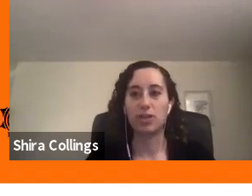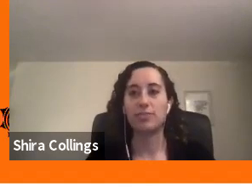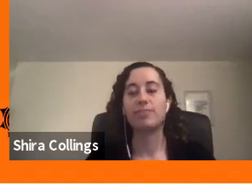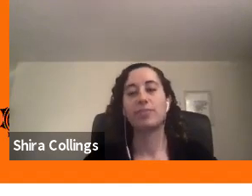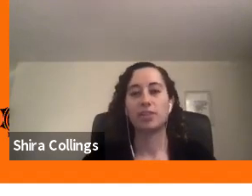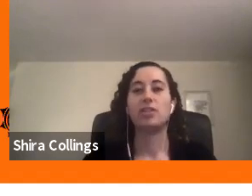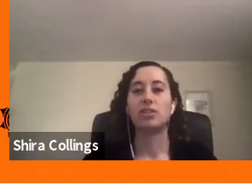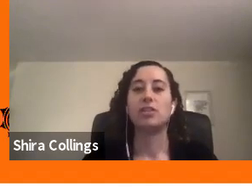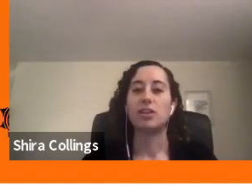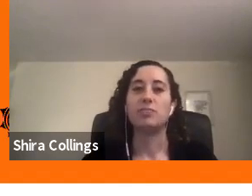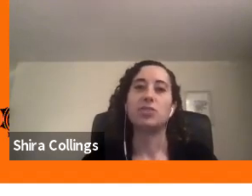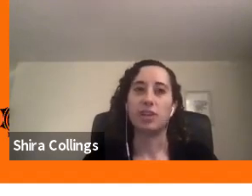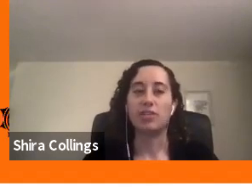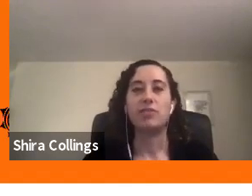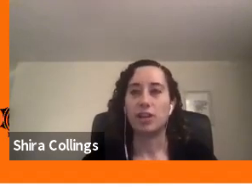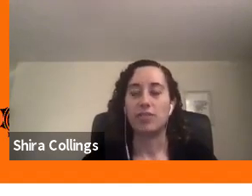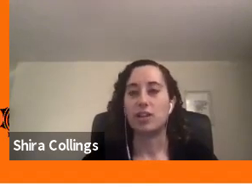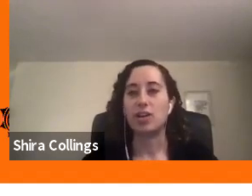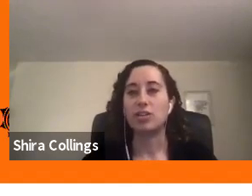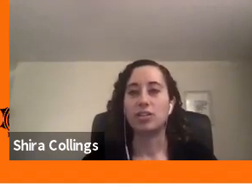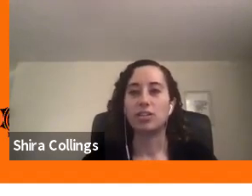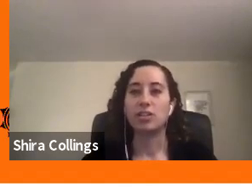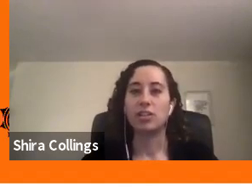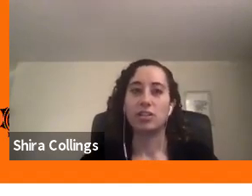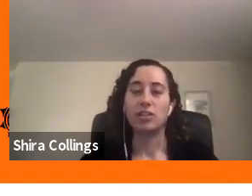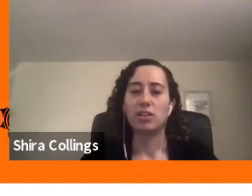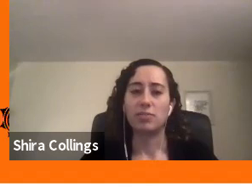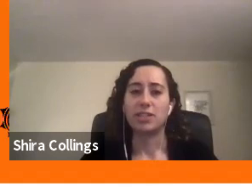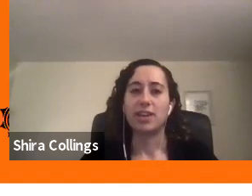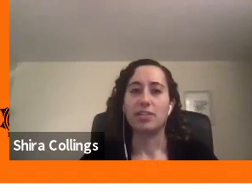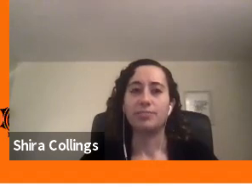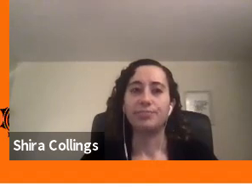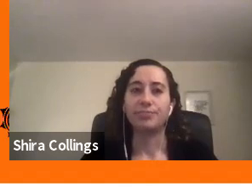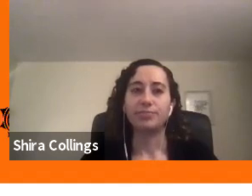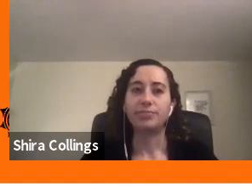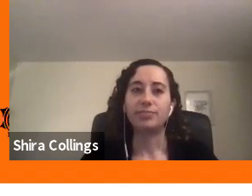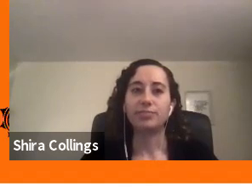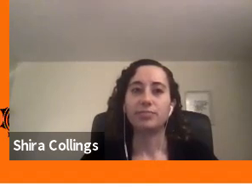And 62.3 percent of teenage girls and 28.8 percent of teenage boys report trying to lose weight .